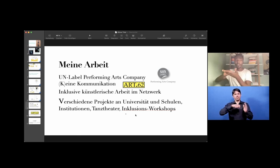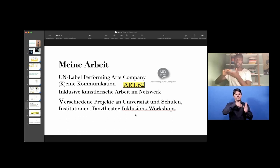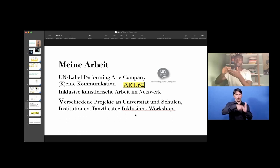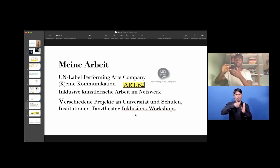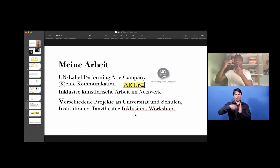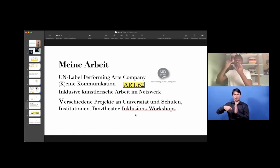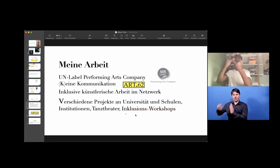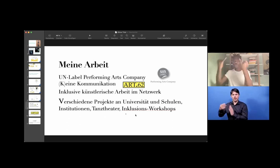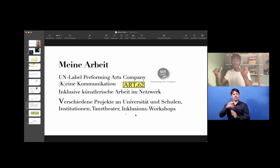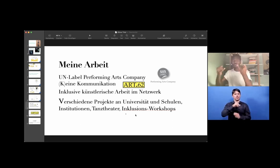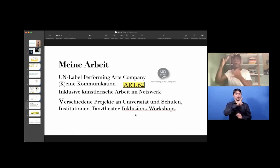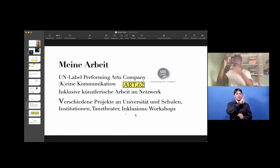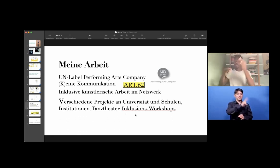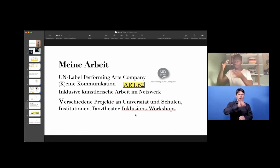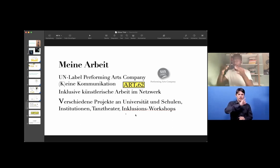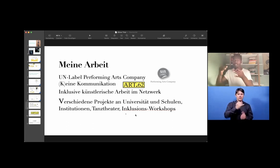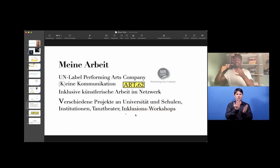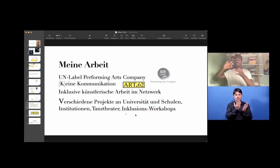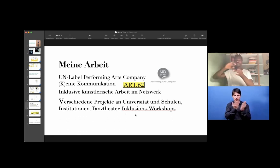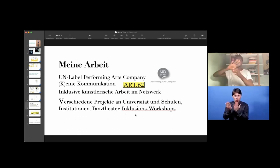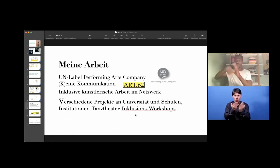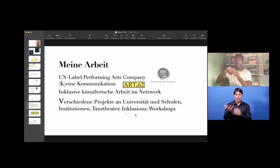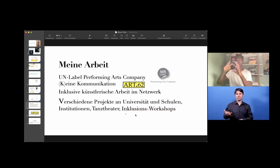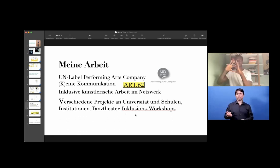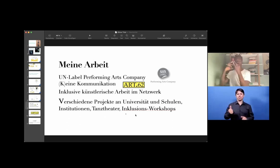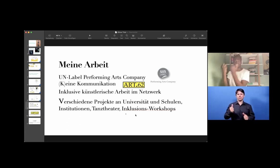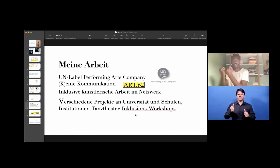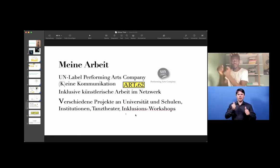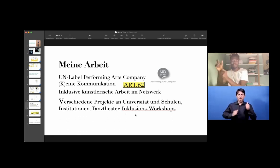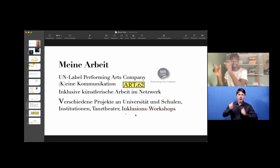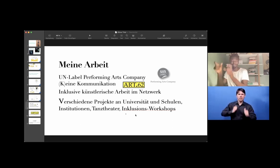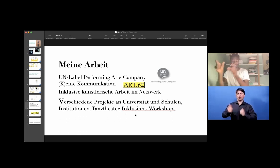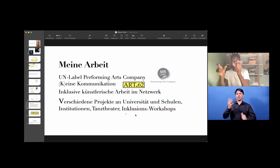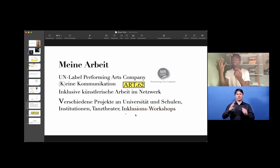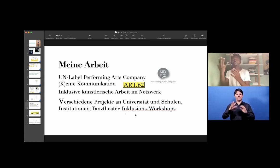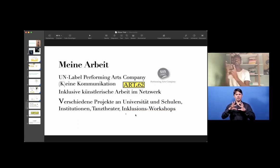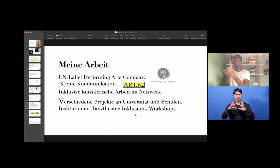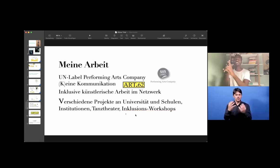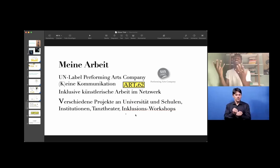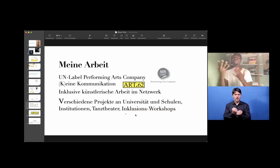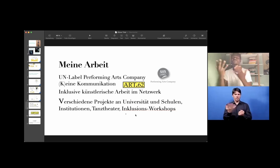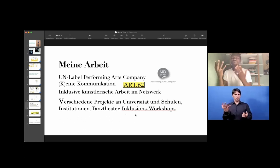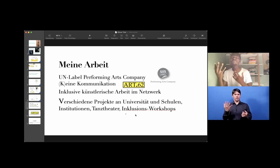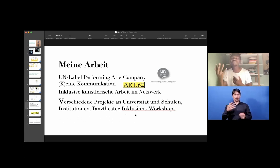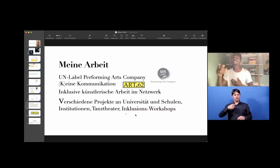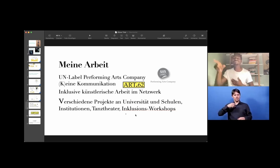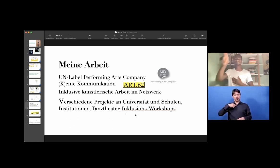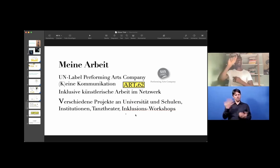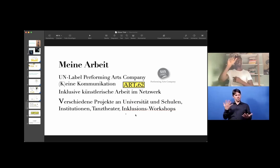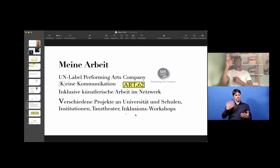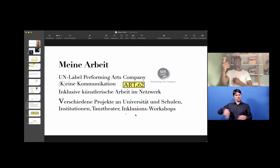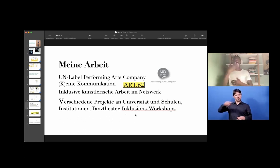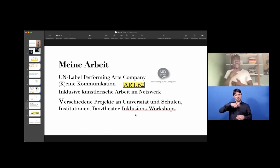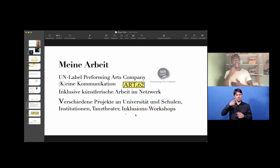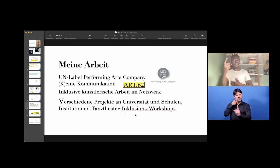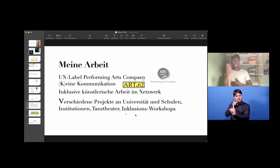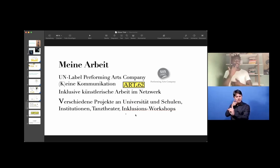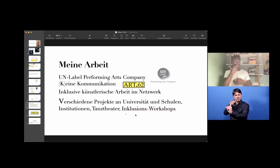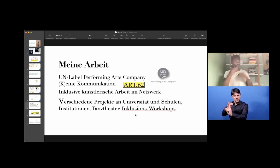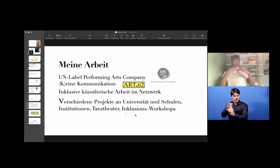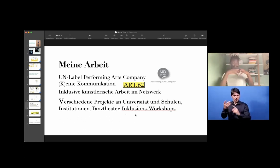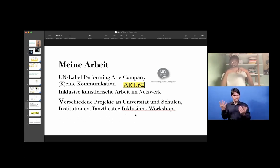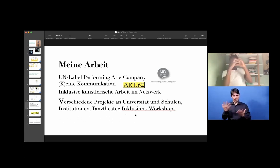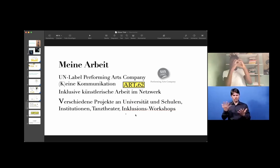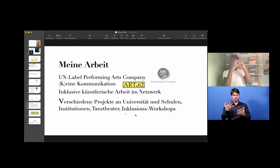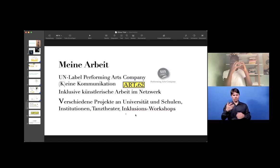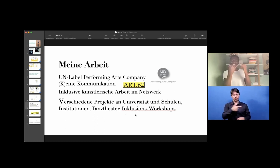Sometimes I also go to schools, I go to universities, I teach workshops. And I am very glad...